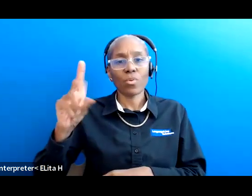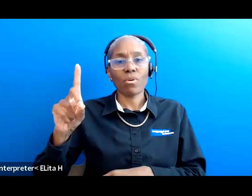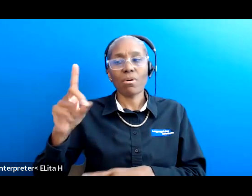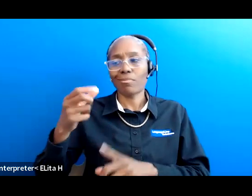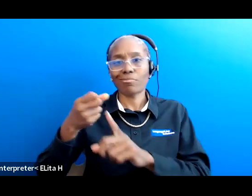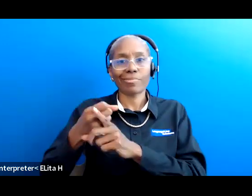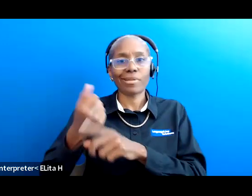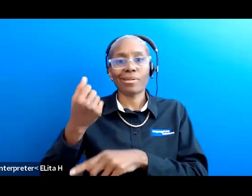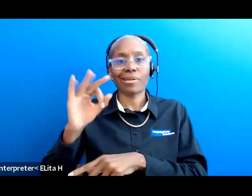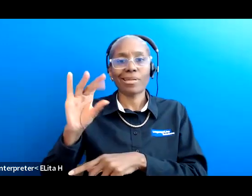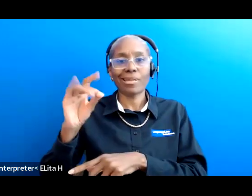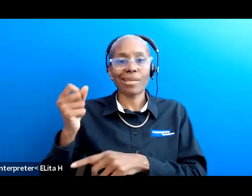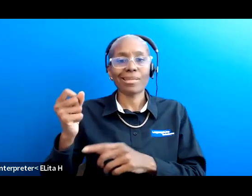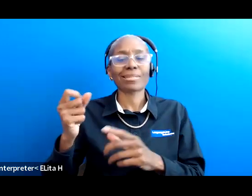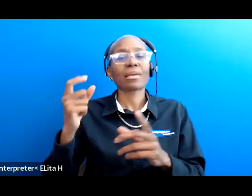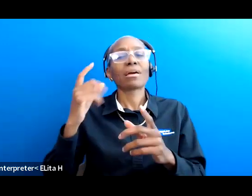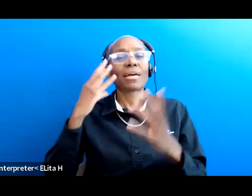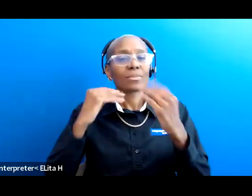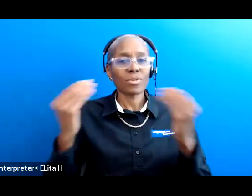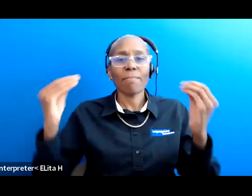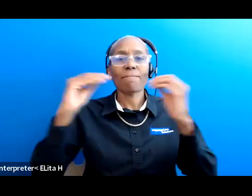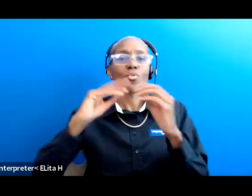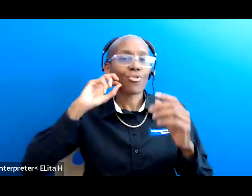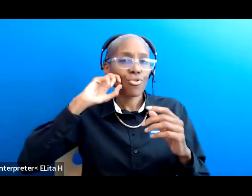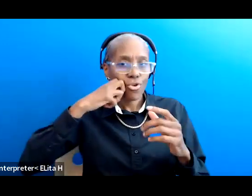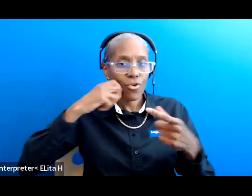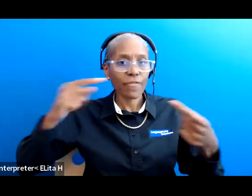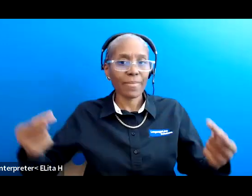They're beginning to have more nerve pain in my buttocks and hips. Is this normal?